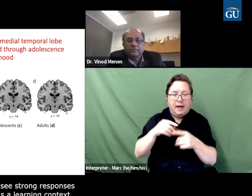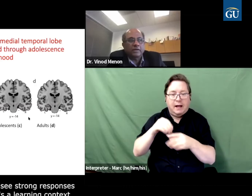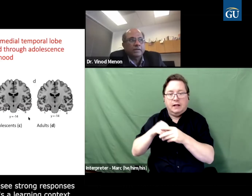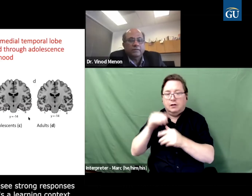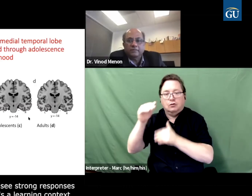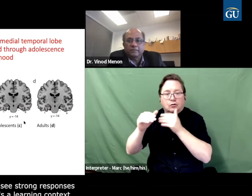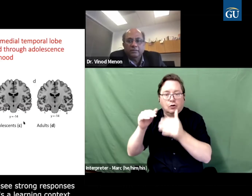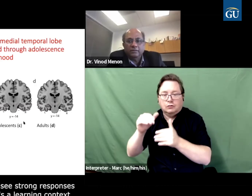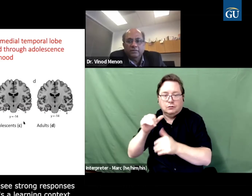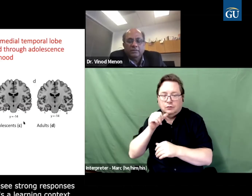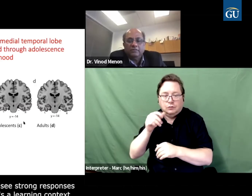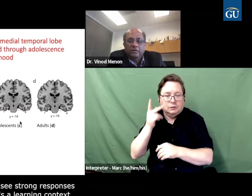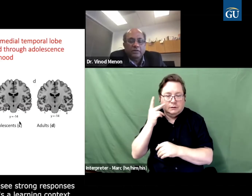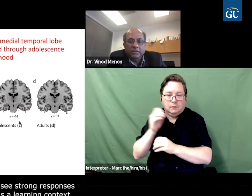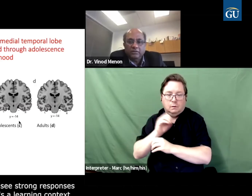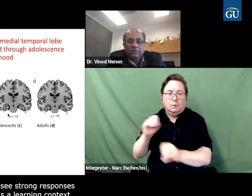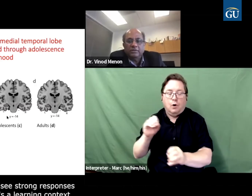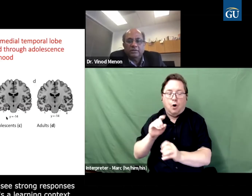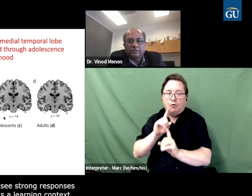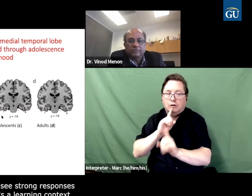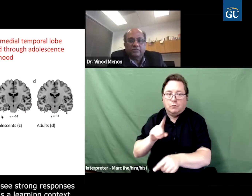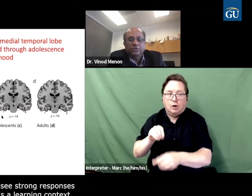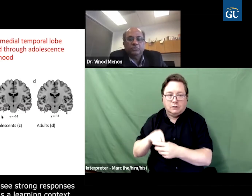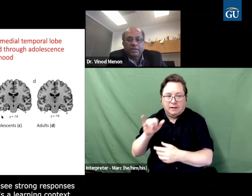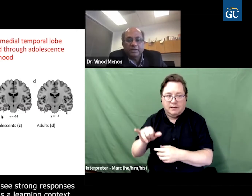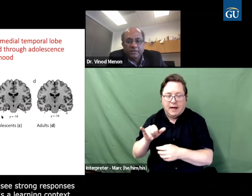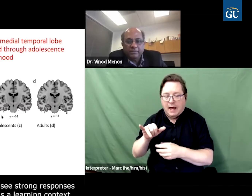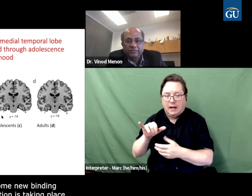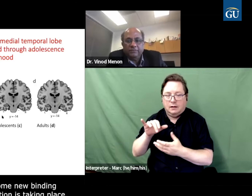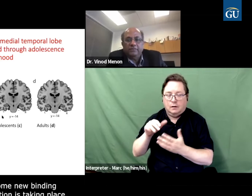strong responses unless